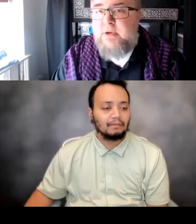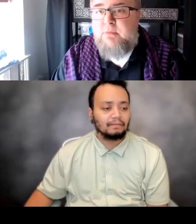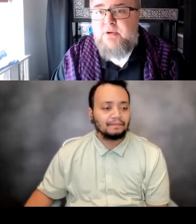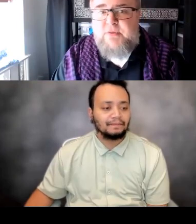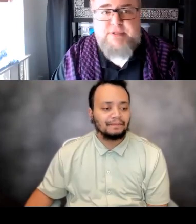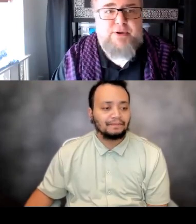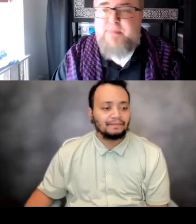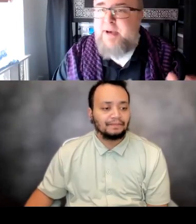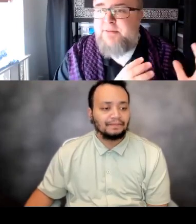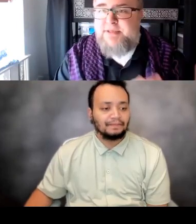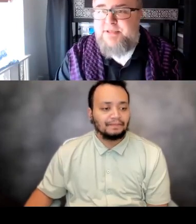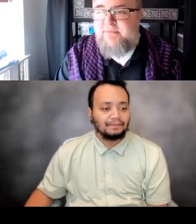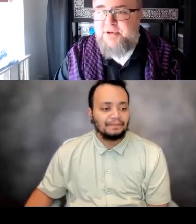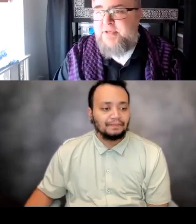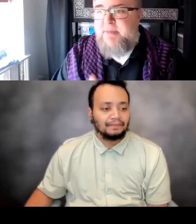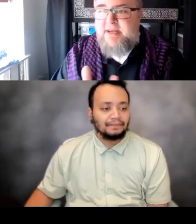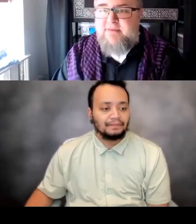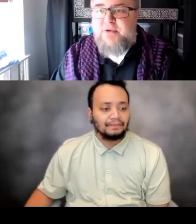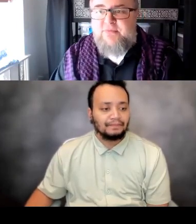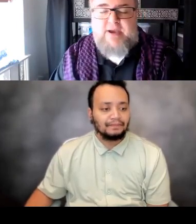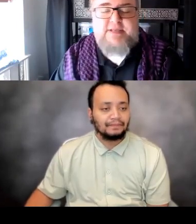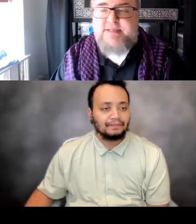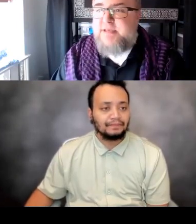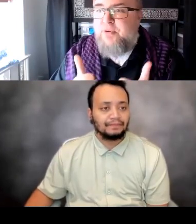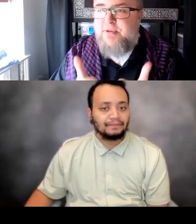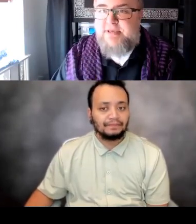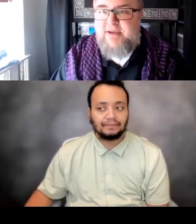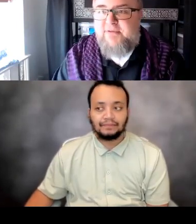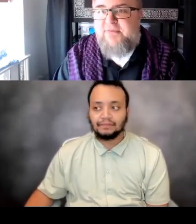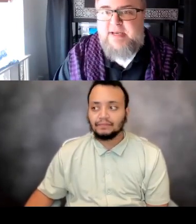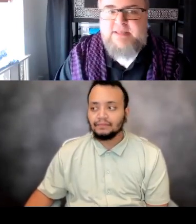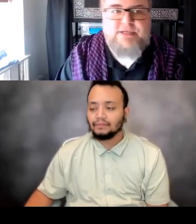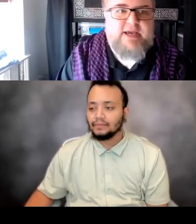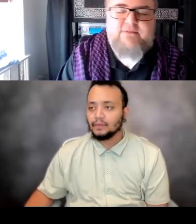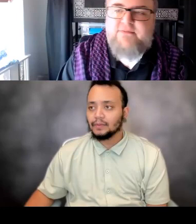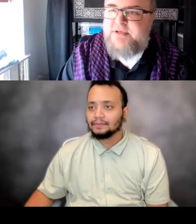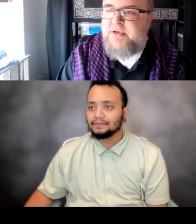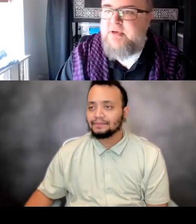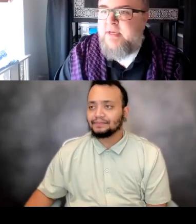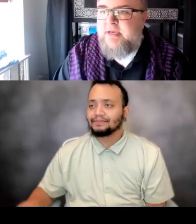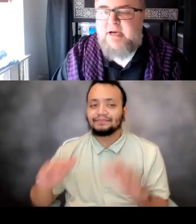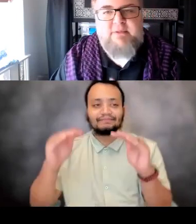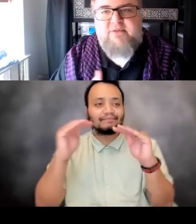So most folks know about the chat function, many of you have found it. So yay for finding the chat feature.